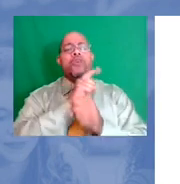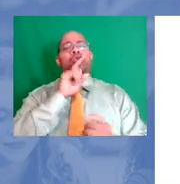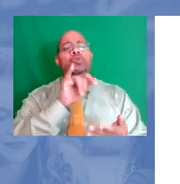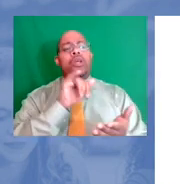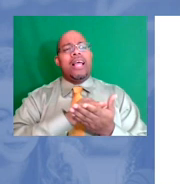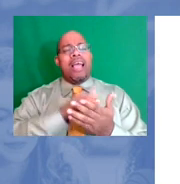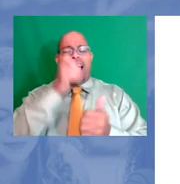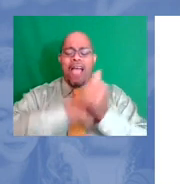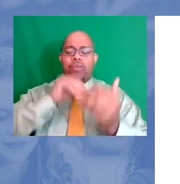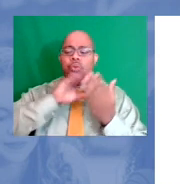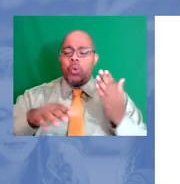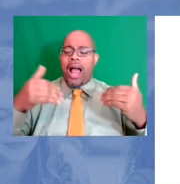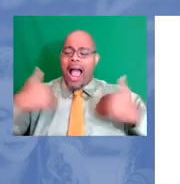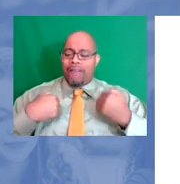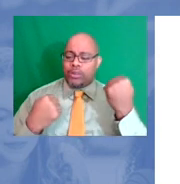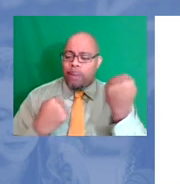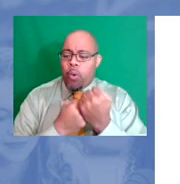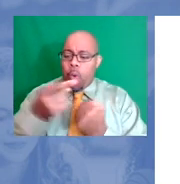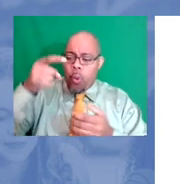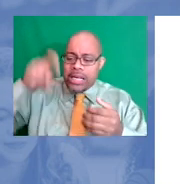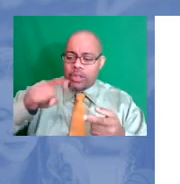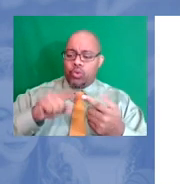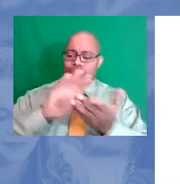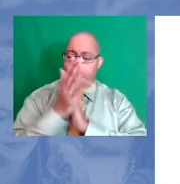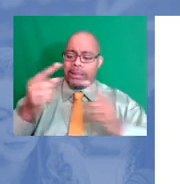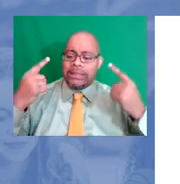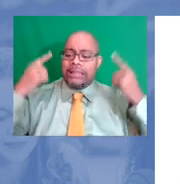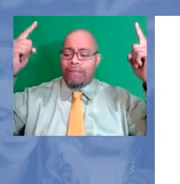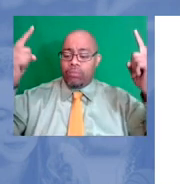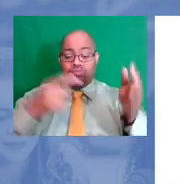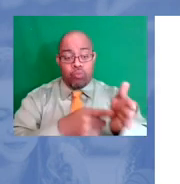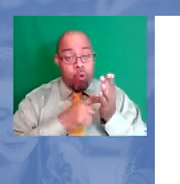SUPPORT THEY NEED TO BE SUCCESSFUL. IT REQUIRES UNDERSTANDING THE UNIQUE CHALLENGES